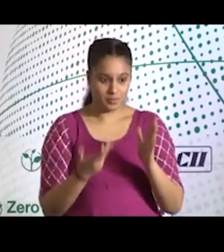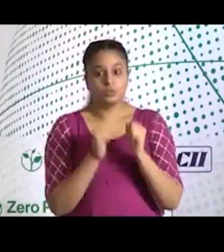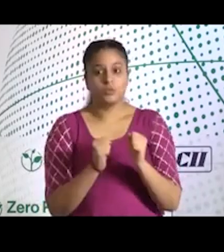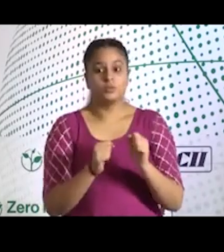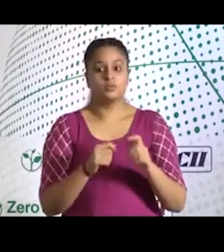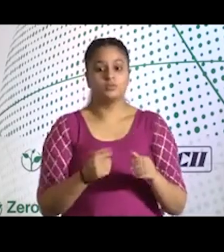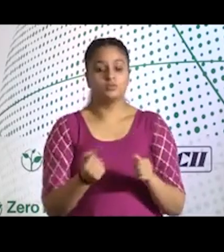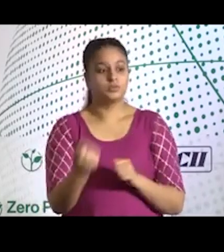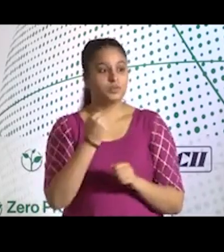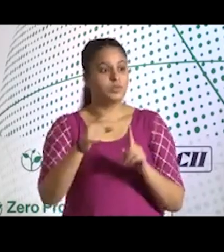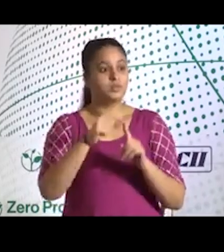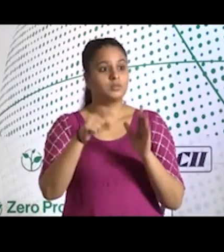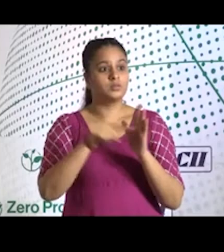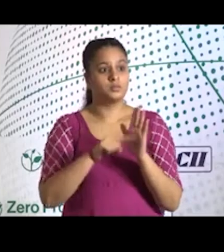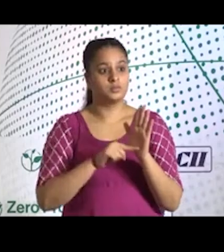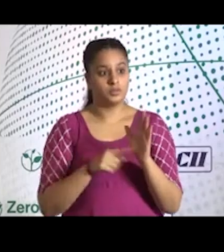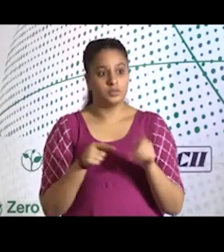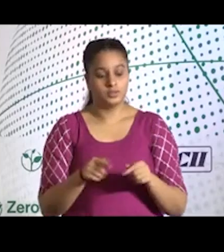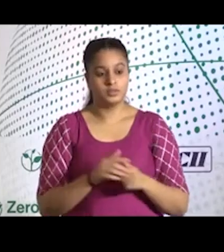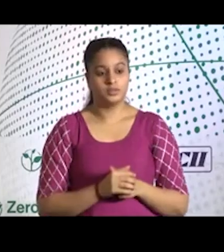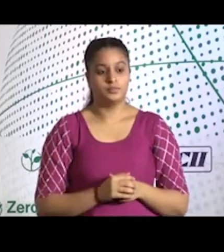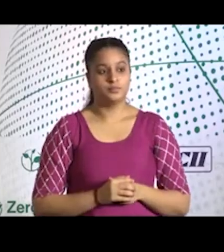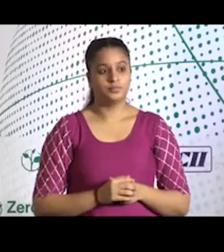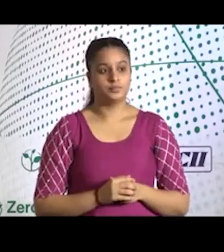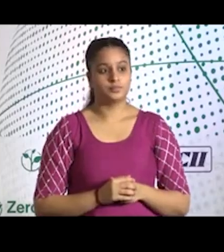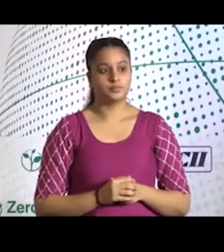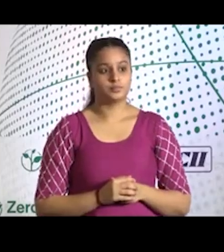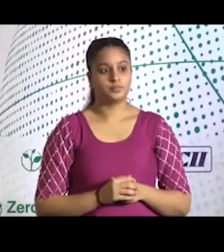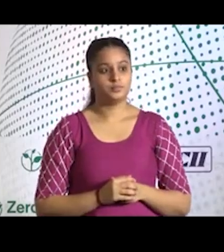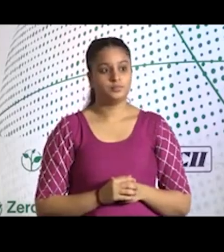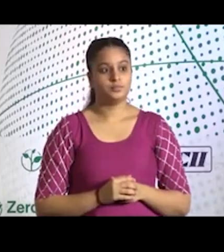a very strong mandate,